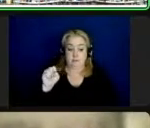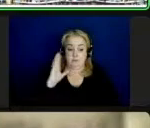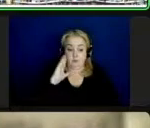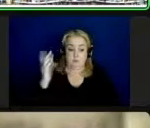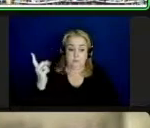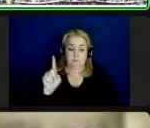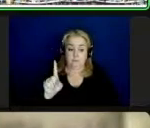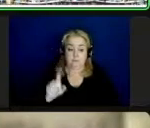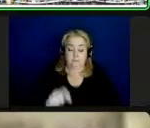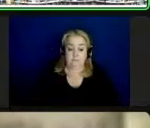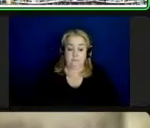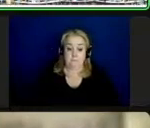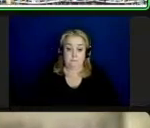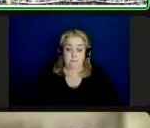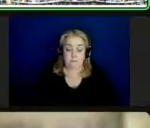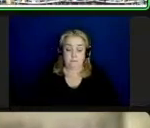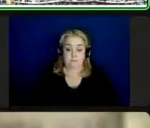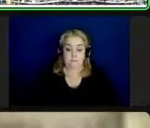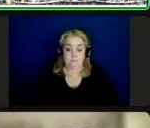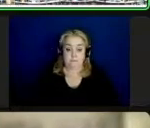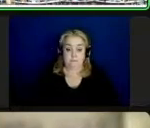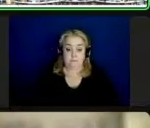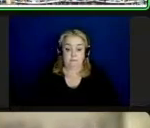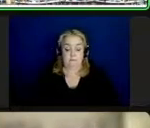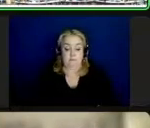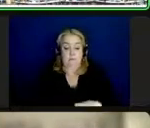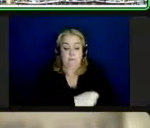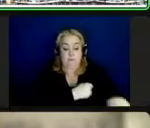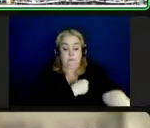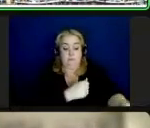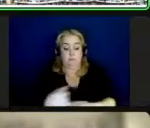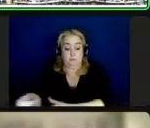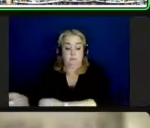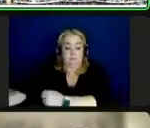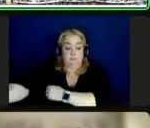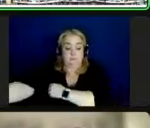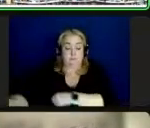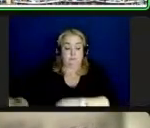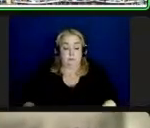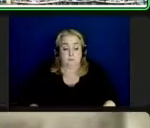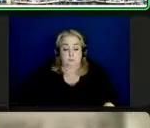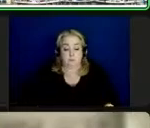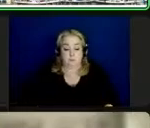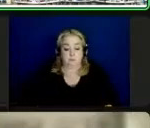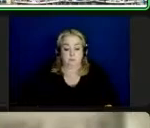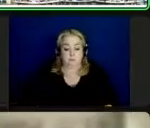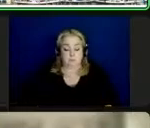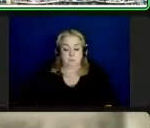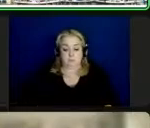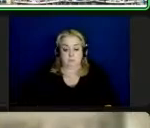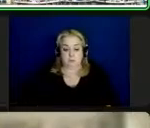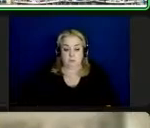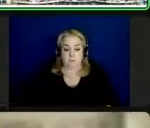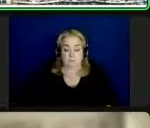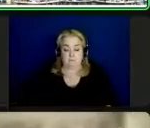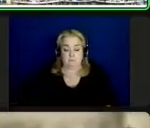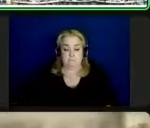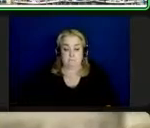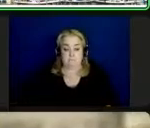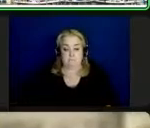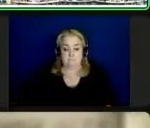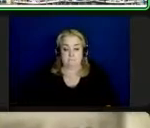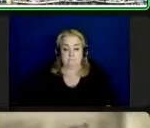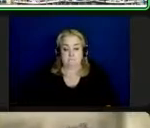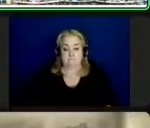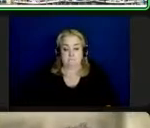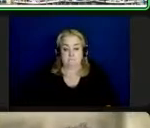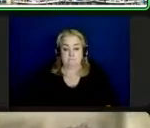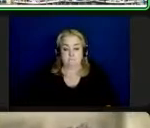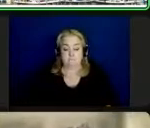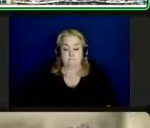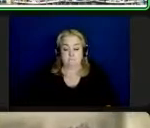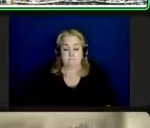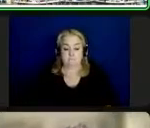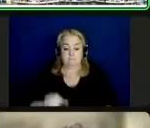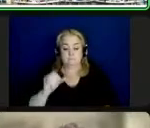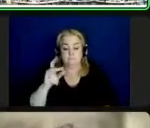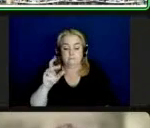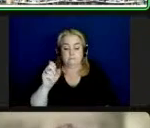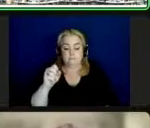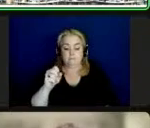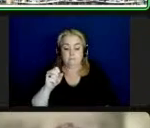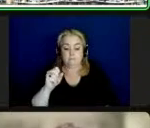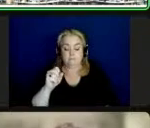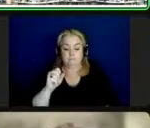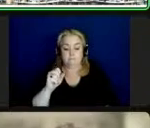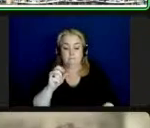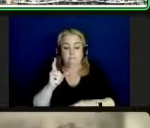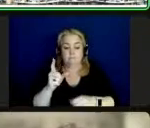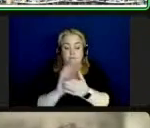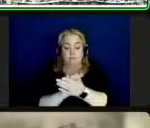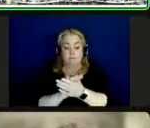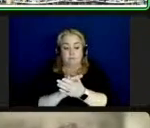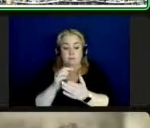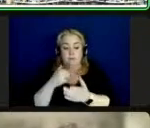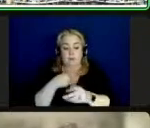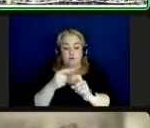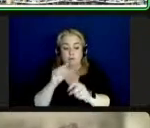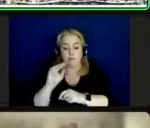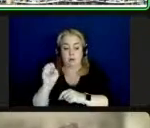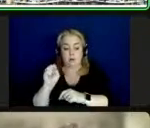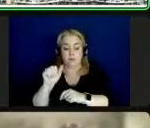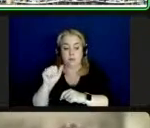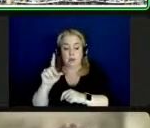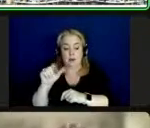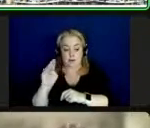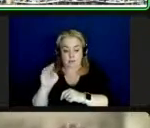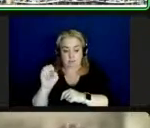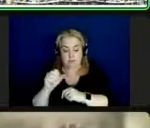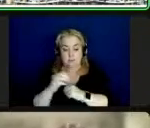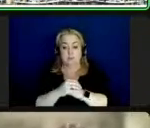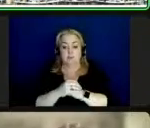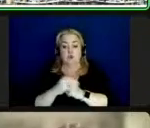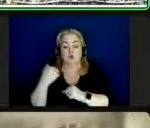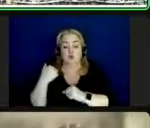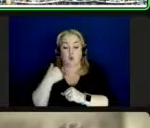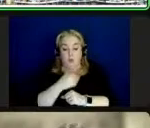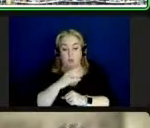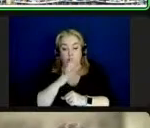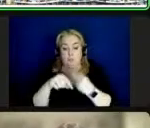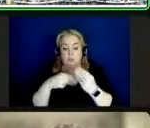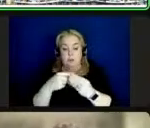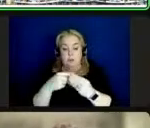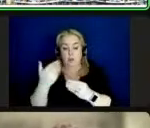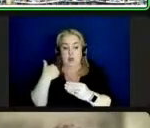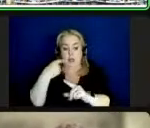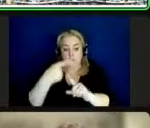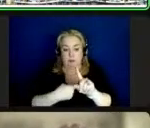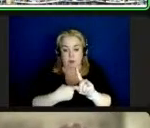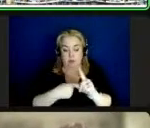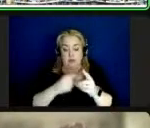AND BY MY SADDAM'S ANSWER